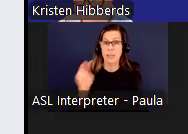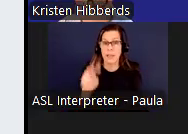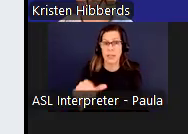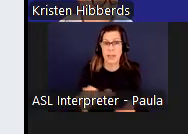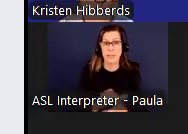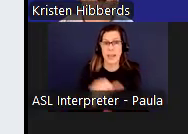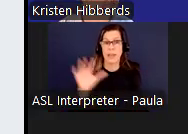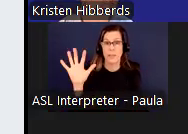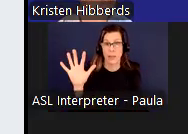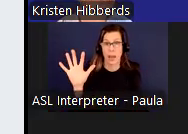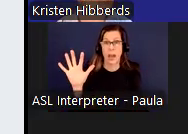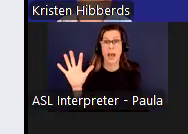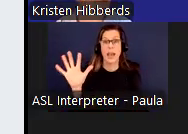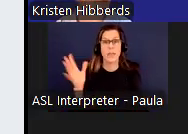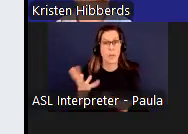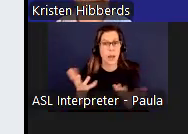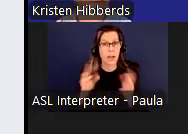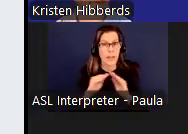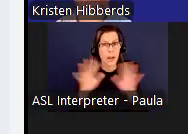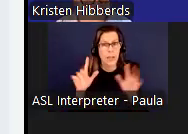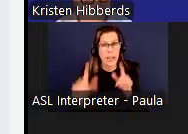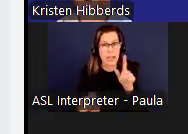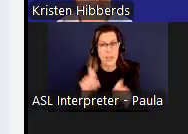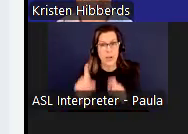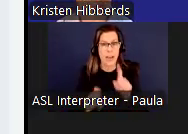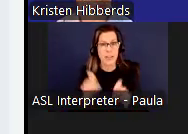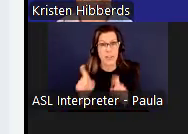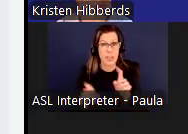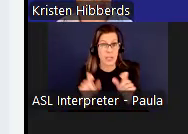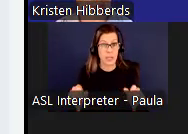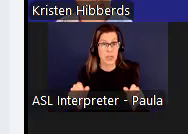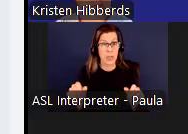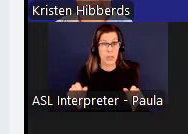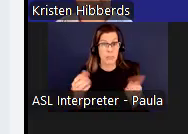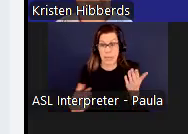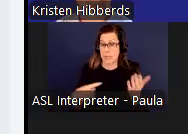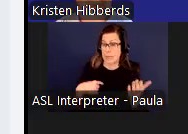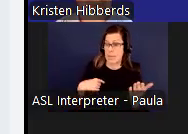I just had some clarification questions could be just me, but in case others were confused.